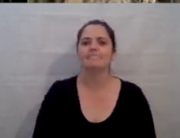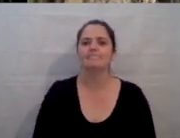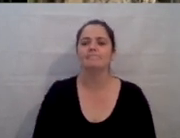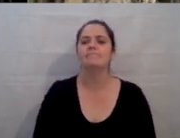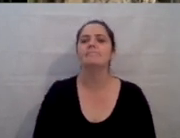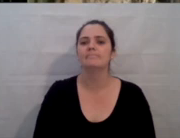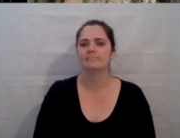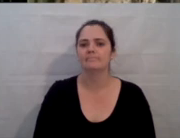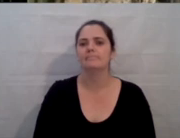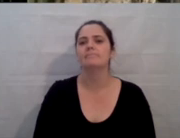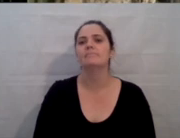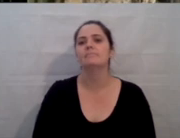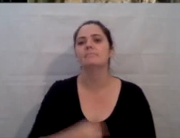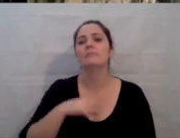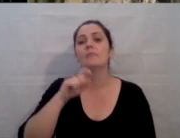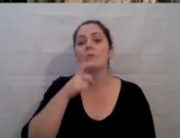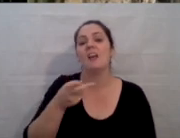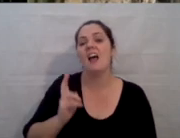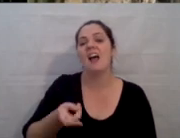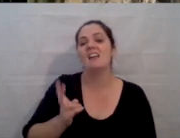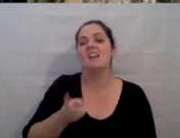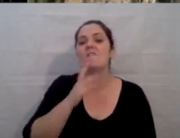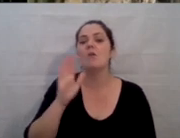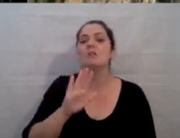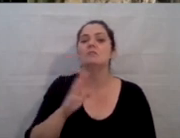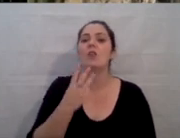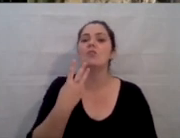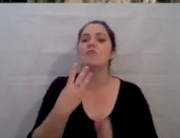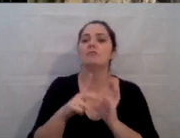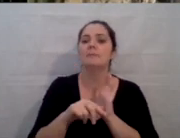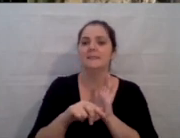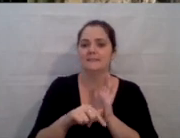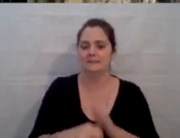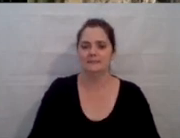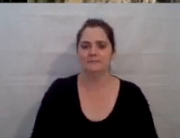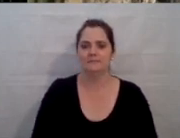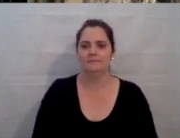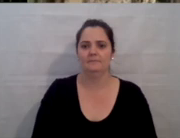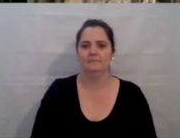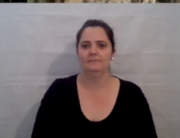whole process again for about another three minutes.